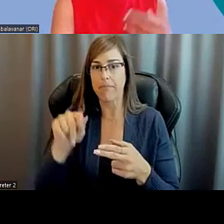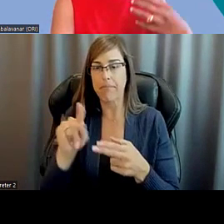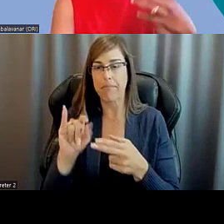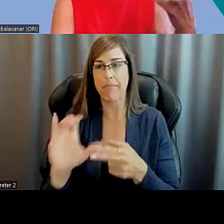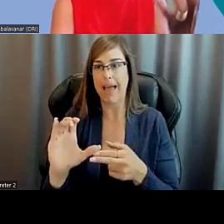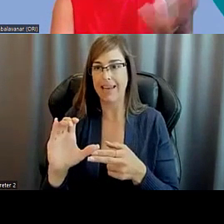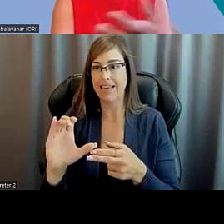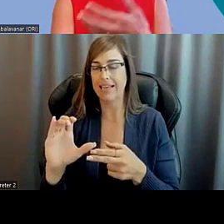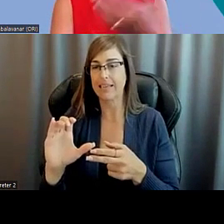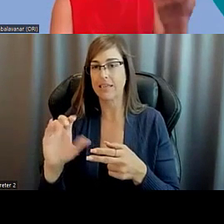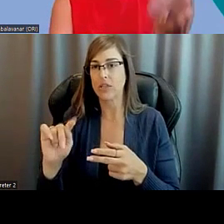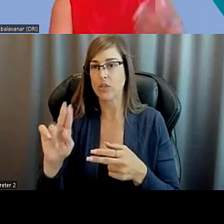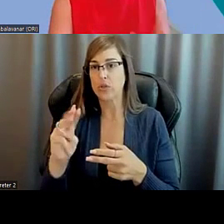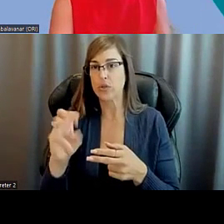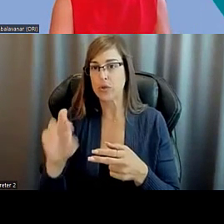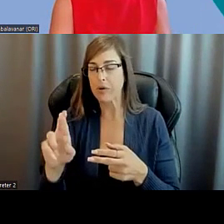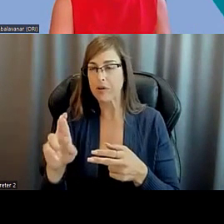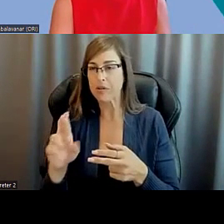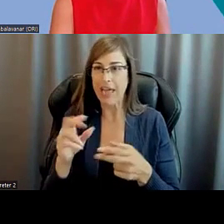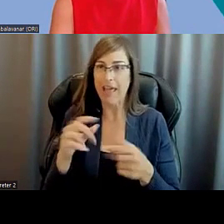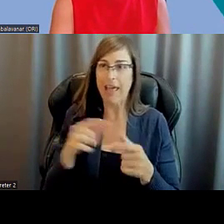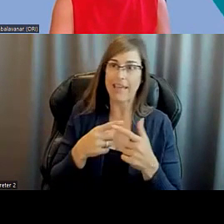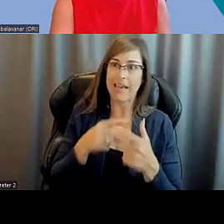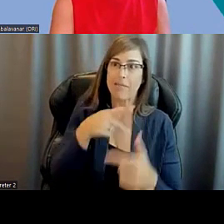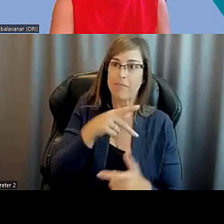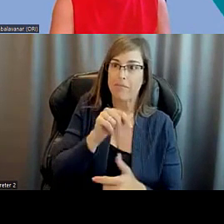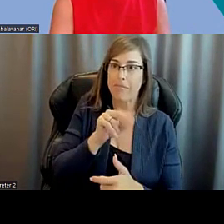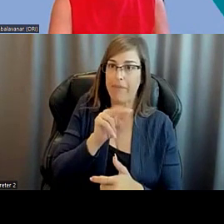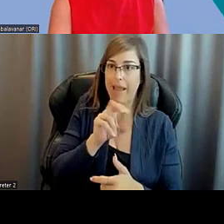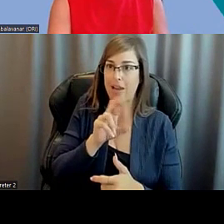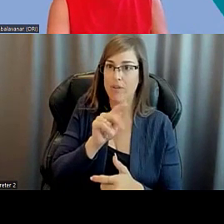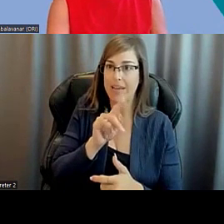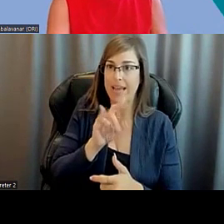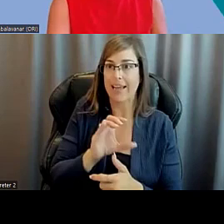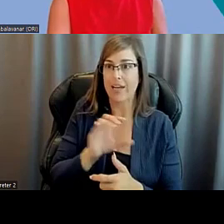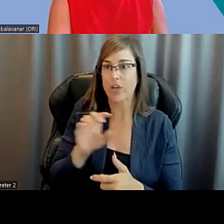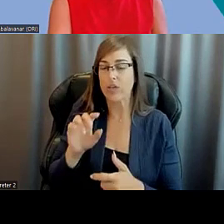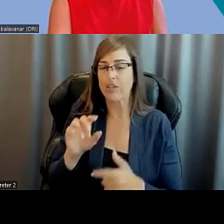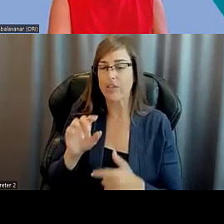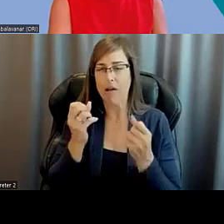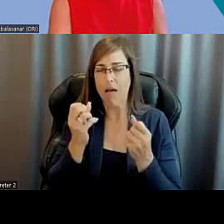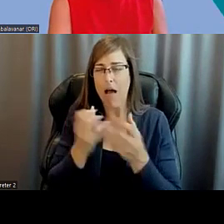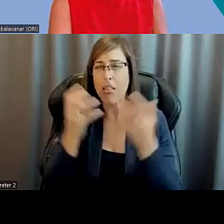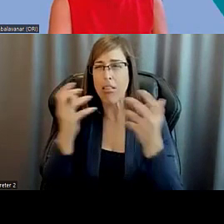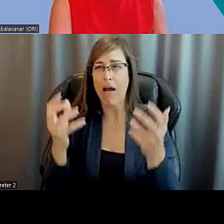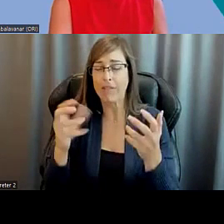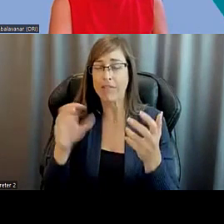So there's a lot of misrepresentation of data in addition to reusing